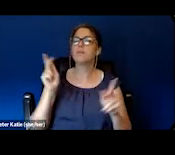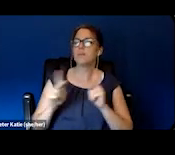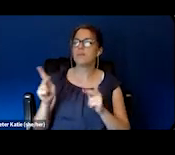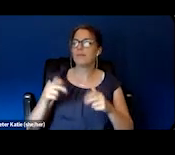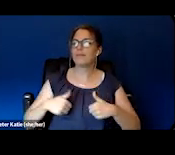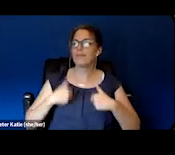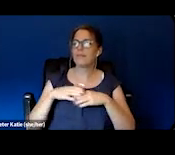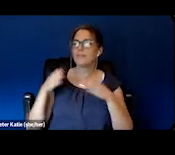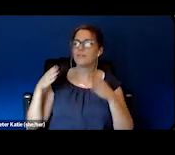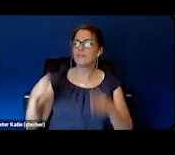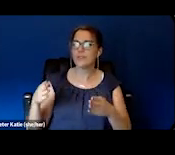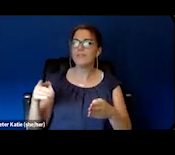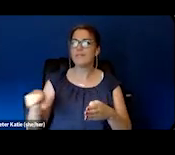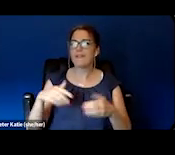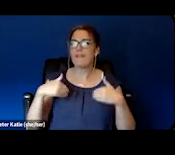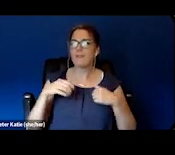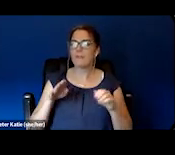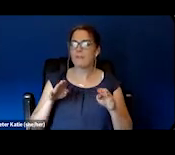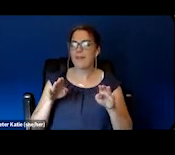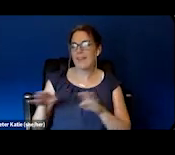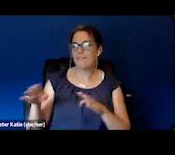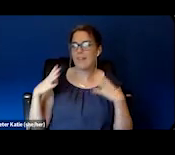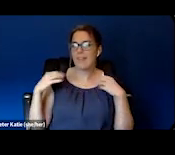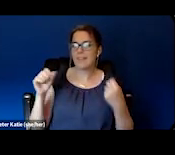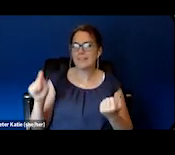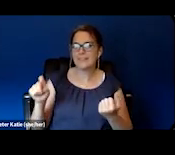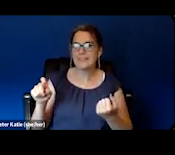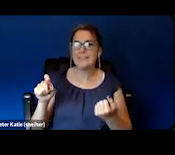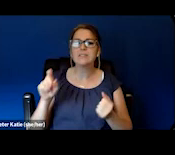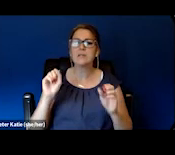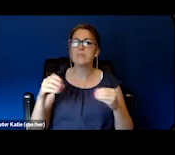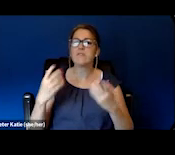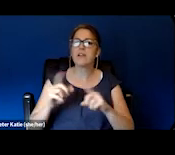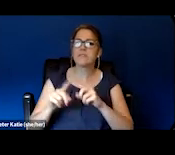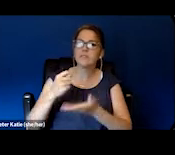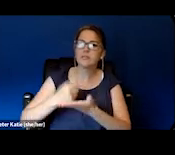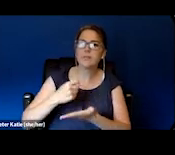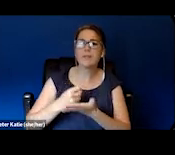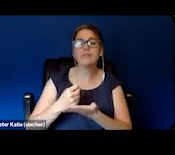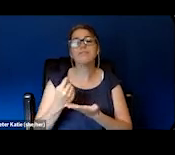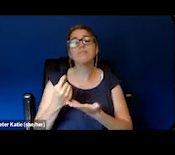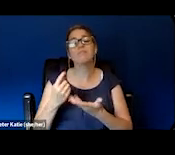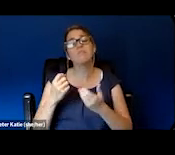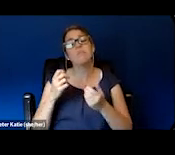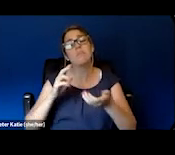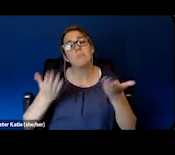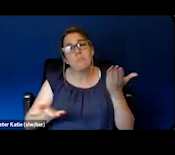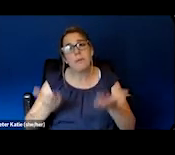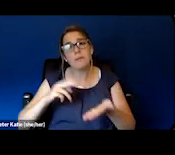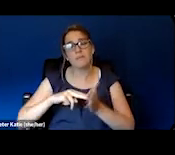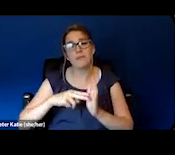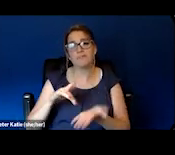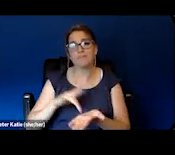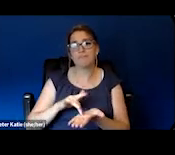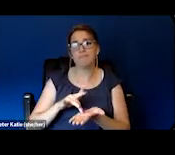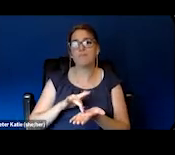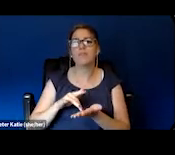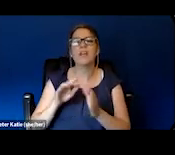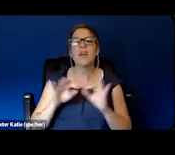That can look like providing services and treatments, including medications that are specifically designed to be trauma-informed and to work specifically